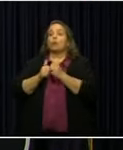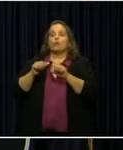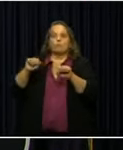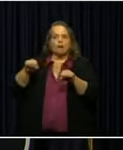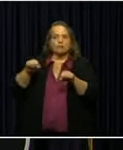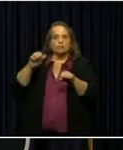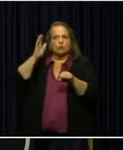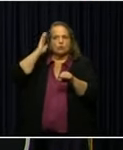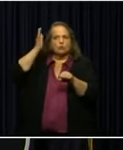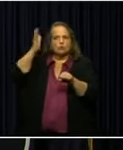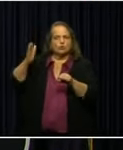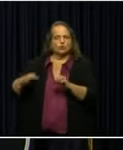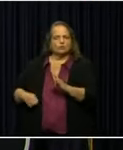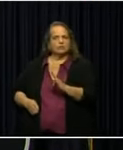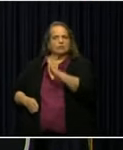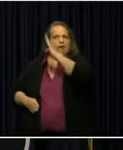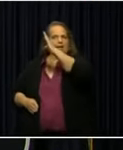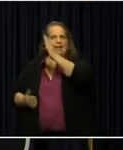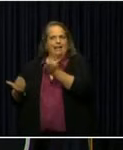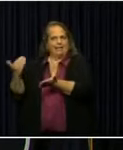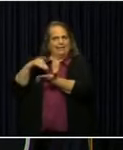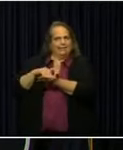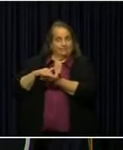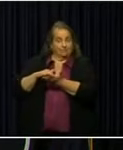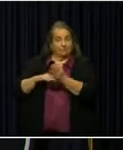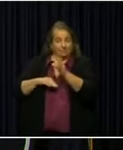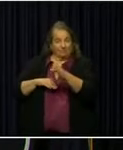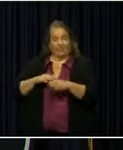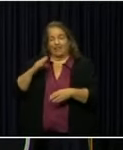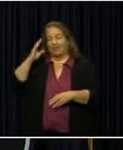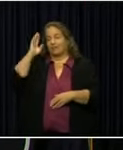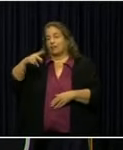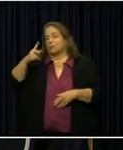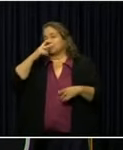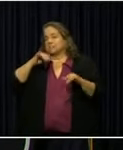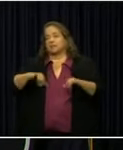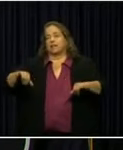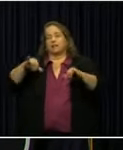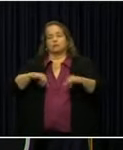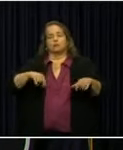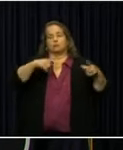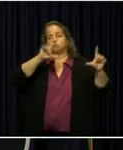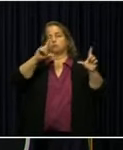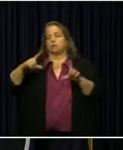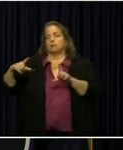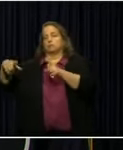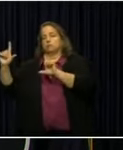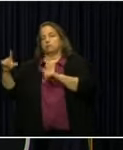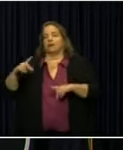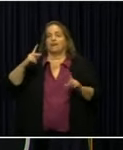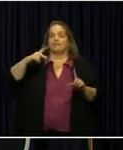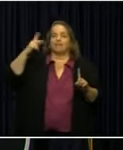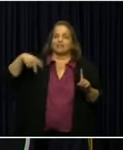FIRST PEAK. WOULDN'T TO MAKE SURE WE DON'T HAVE A SECOND PEAK. WE CAN GO BACK TO THE BENCHMARKS.